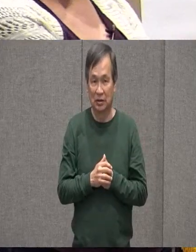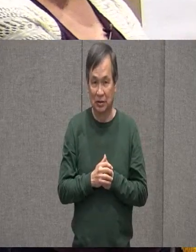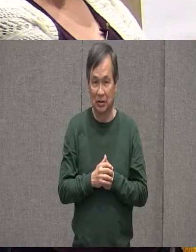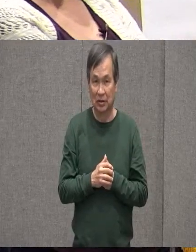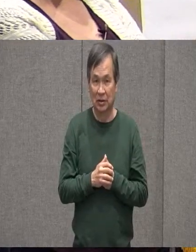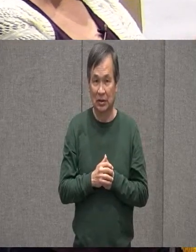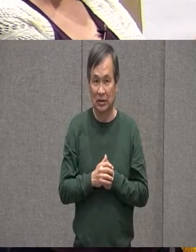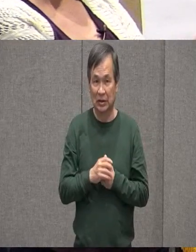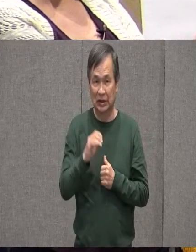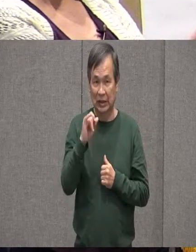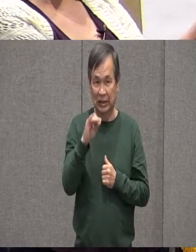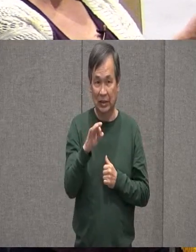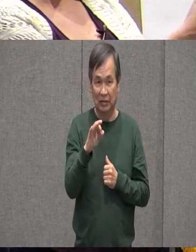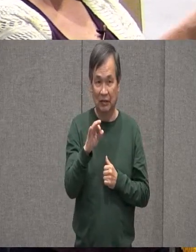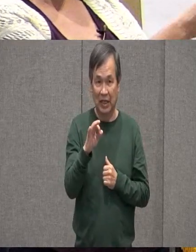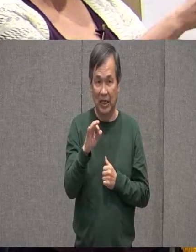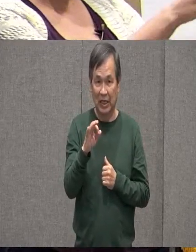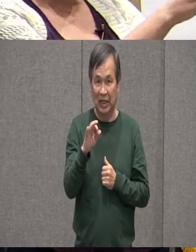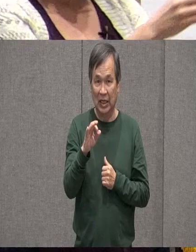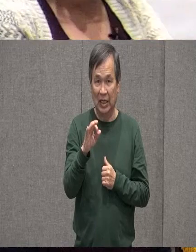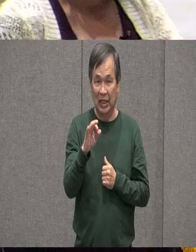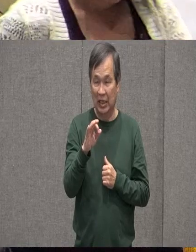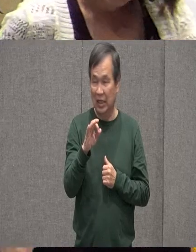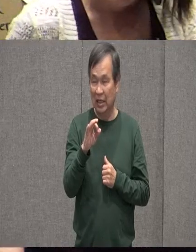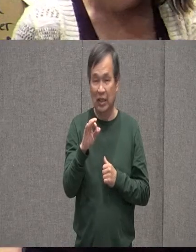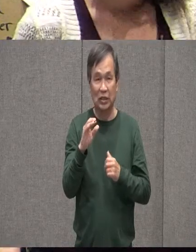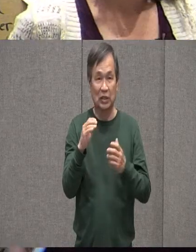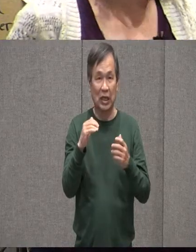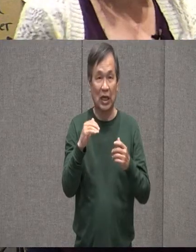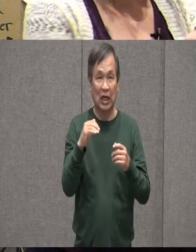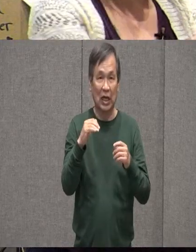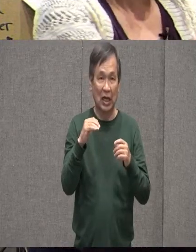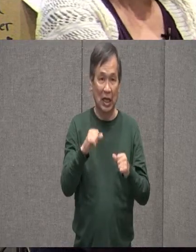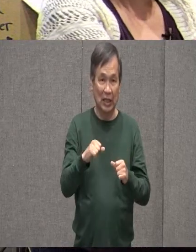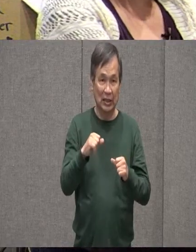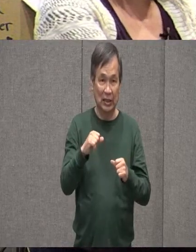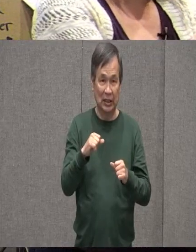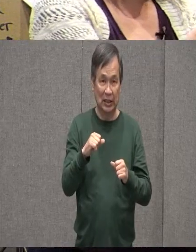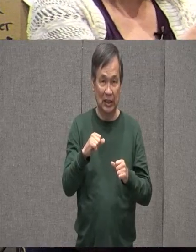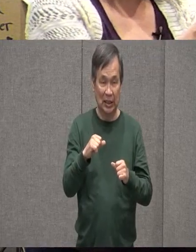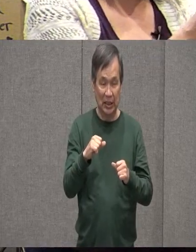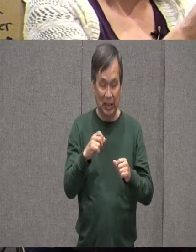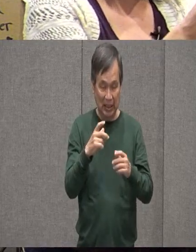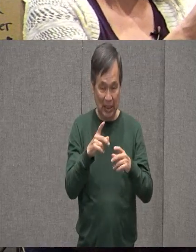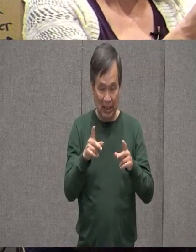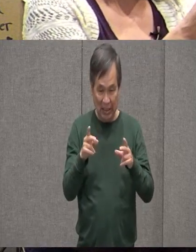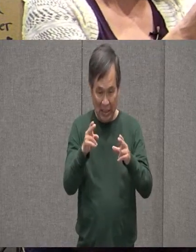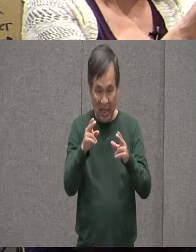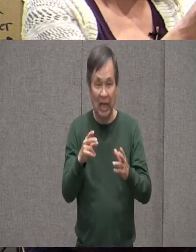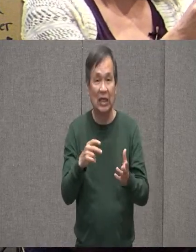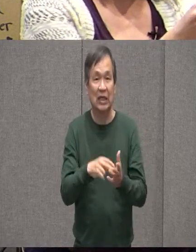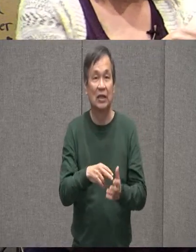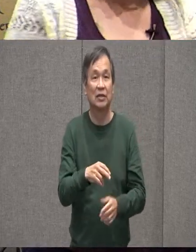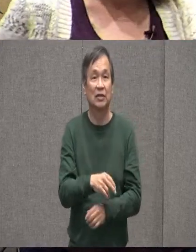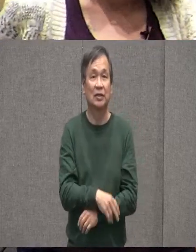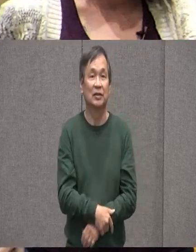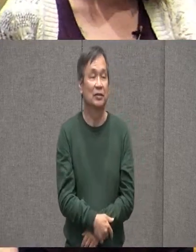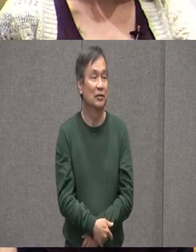If I just fold this back the way it is, I can cut those two parallel lines on my fold